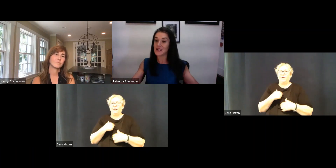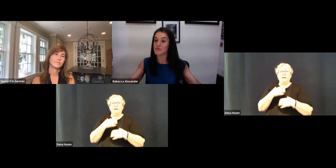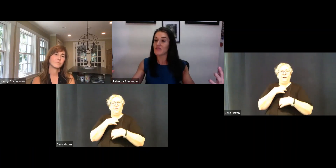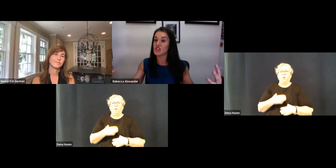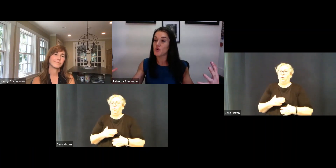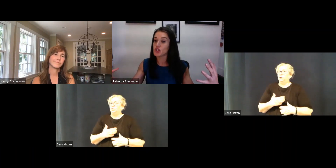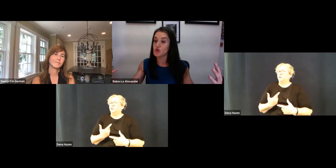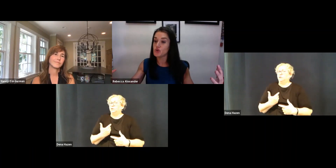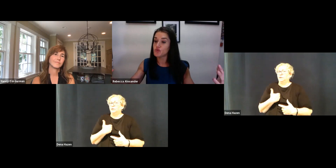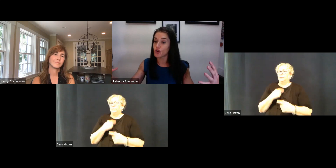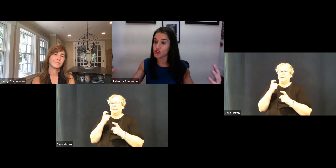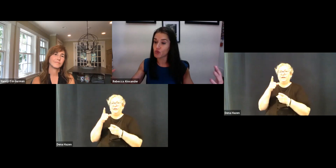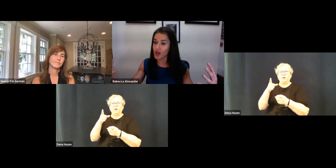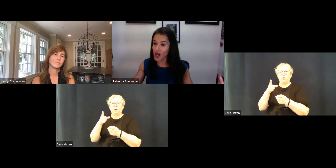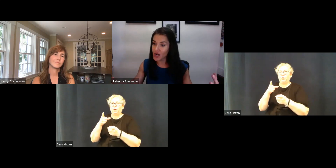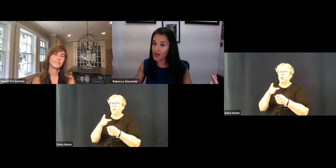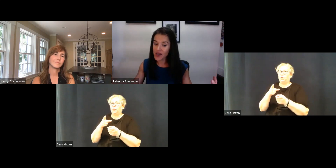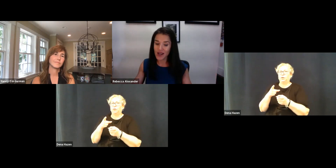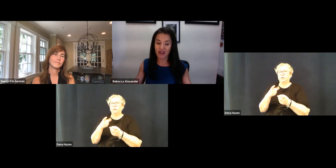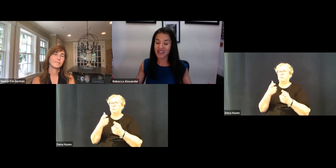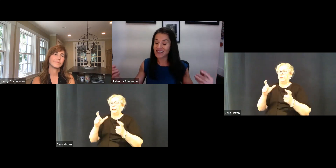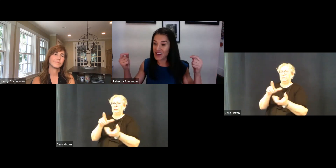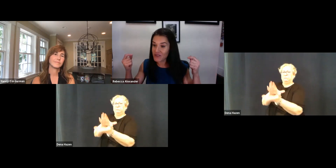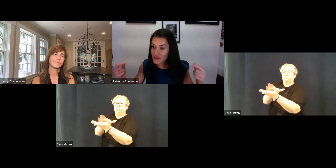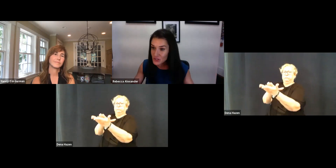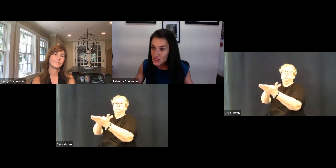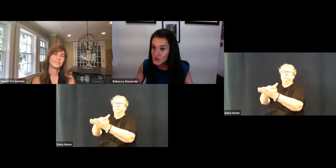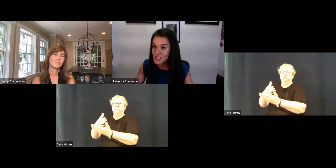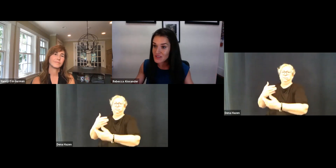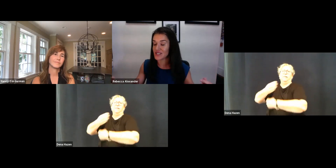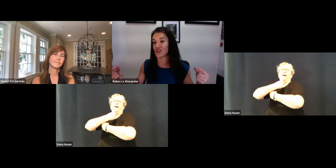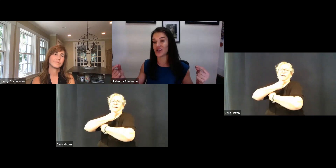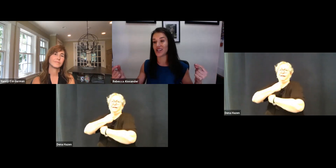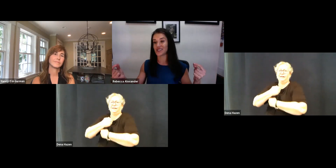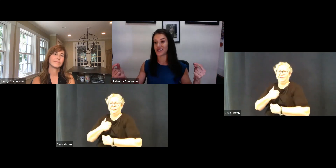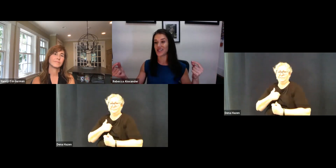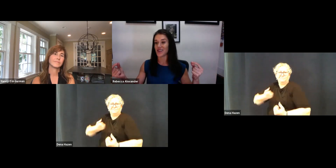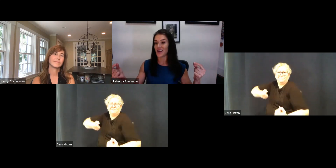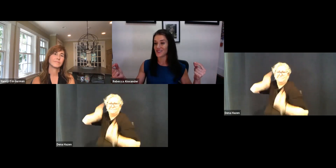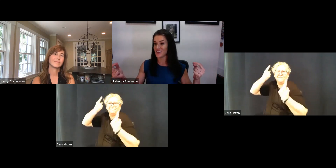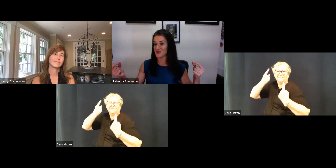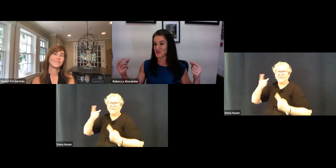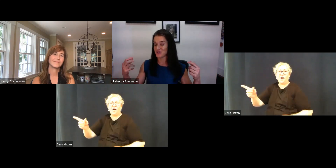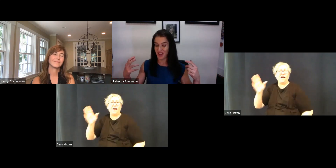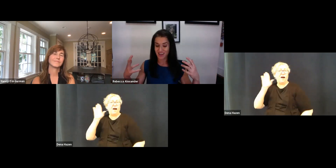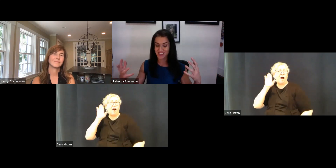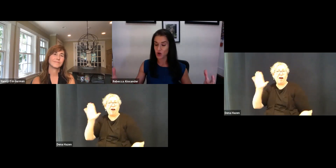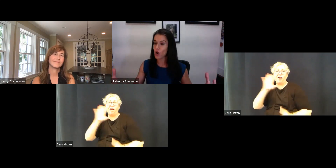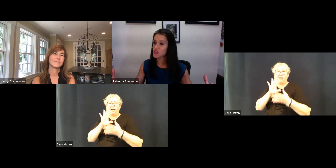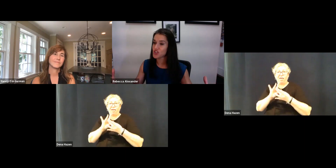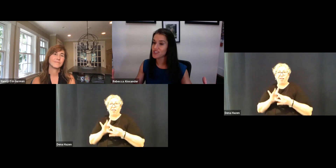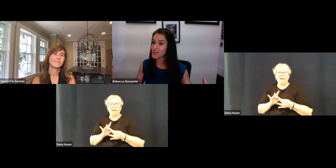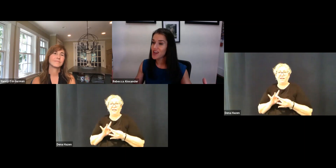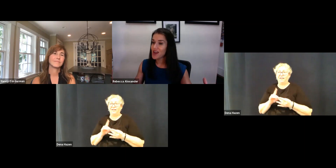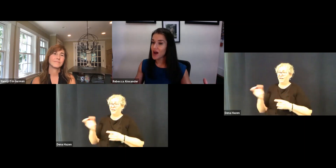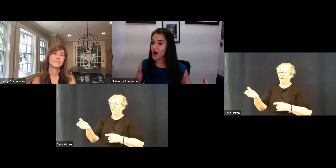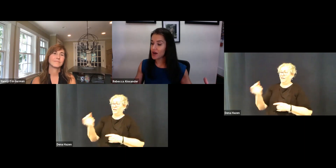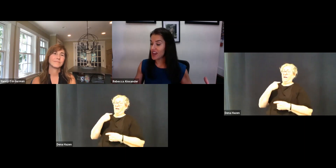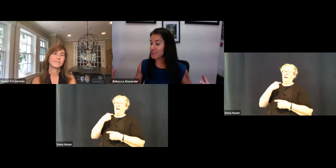am giving you a huge virtual hug, because I feel you. Even hearing Nancy say that, sort of ask that question gave